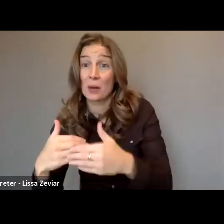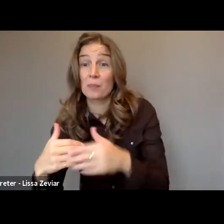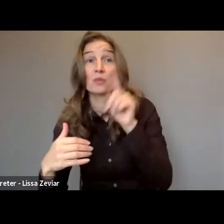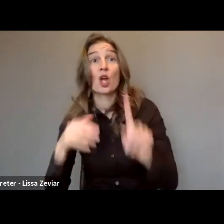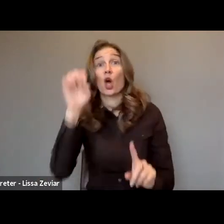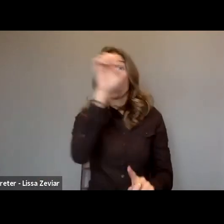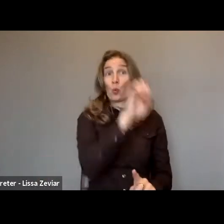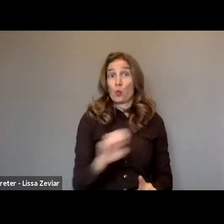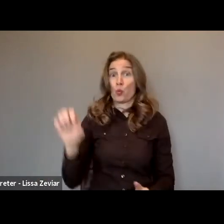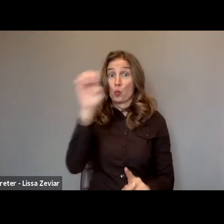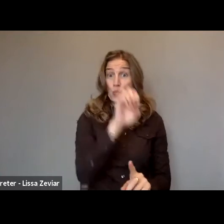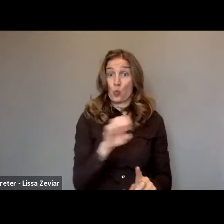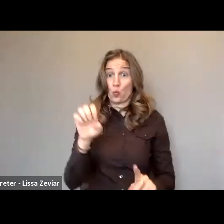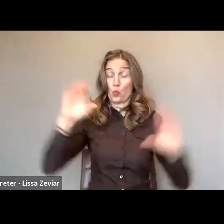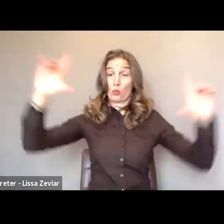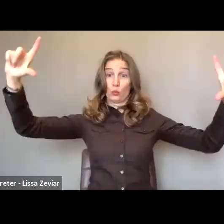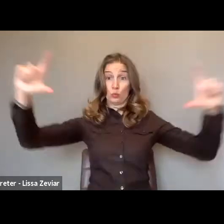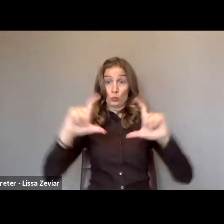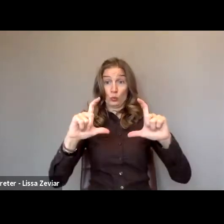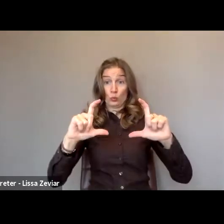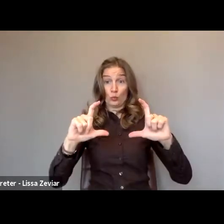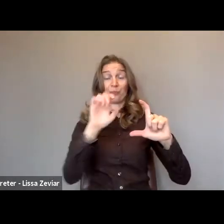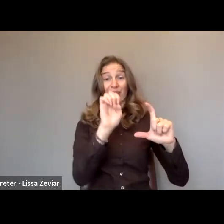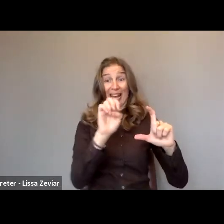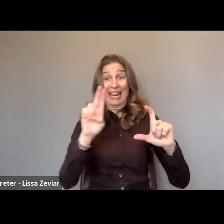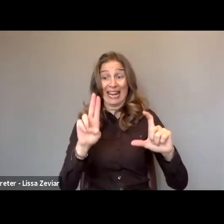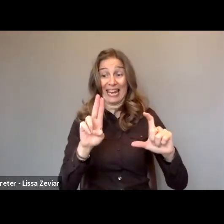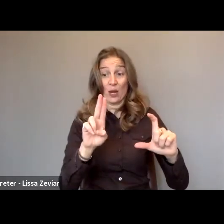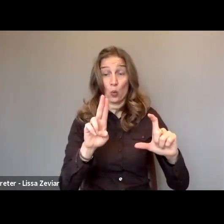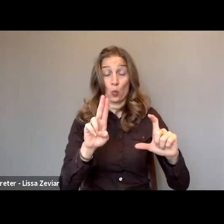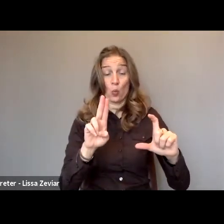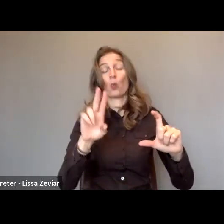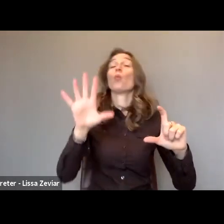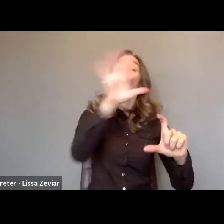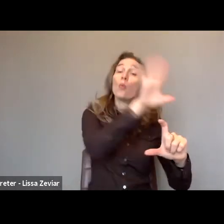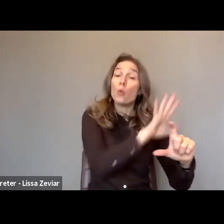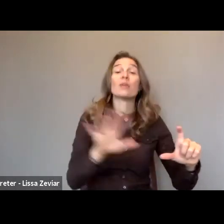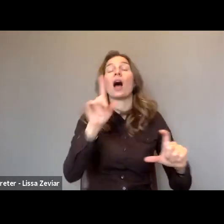in the European Union, not only, but in the whole region in Europe,